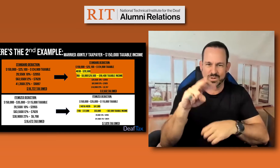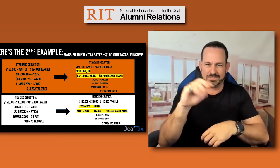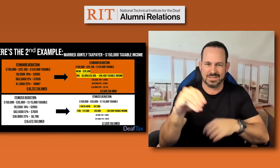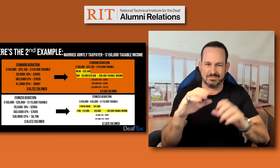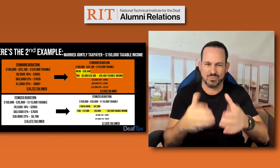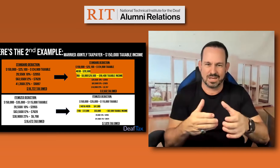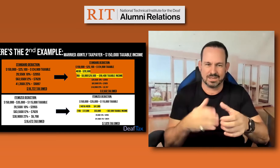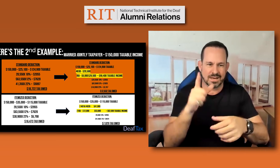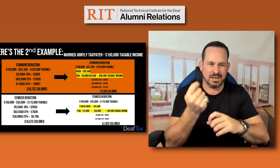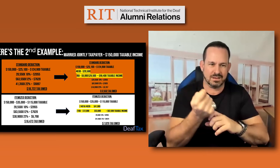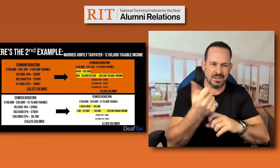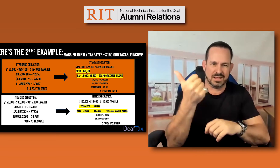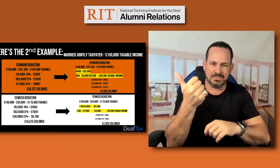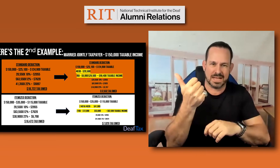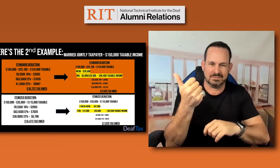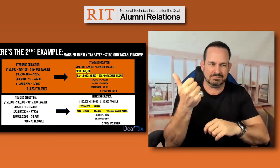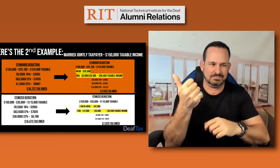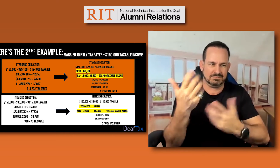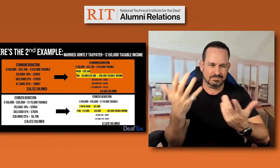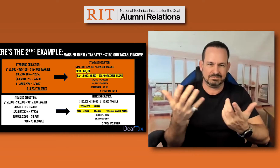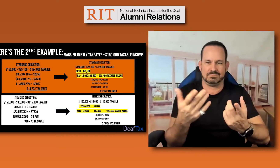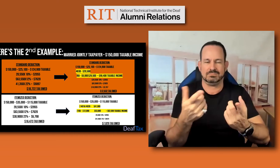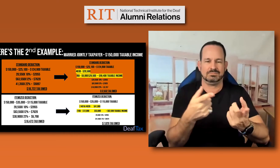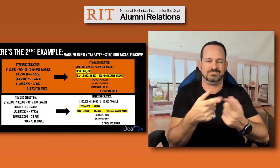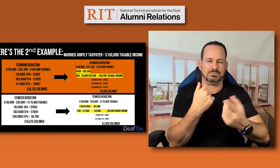Before, the tax income was a much higher number.